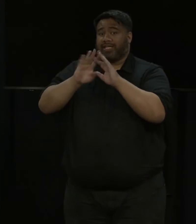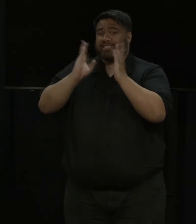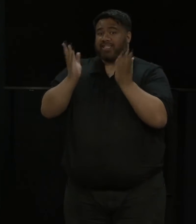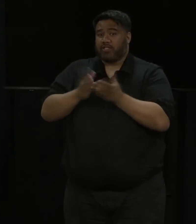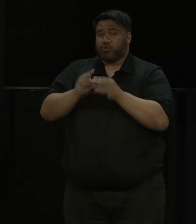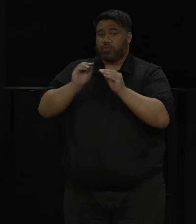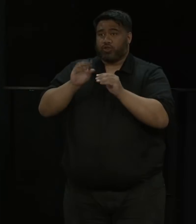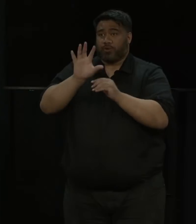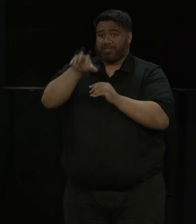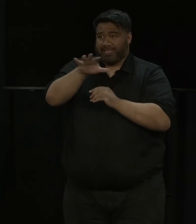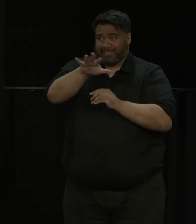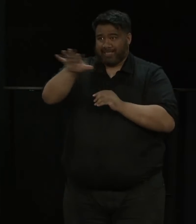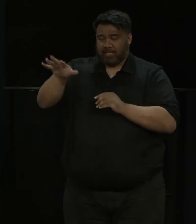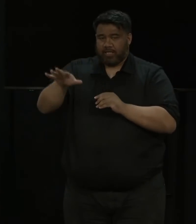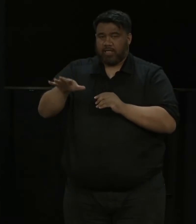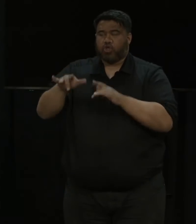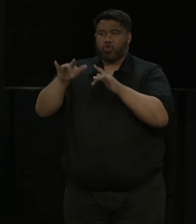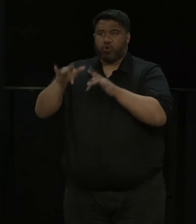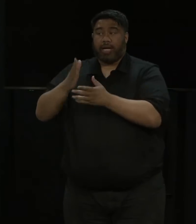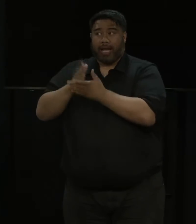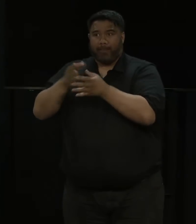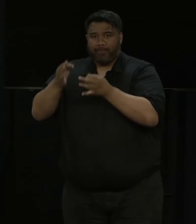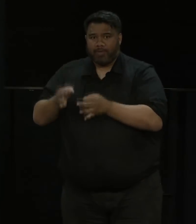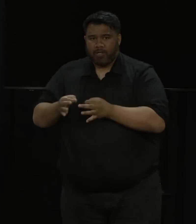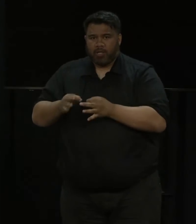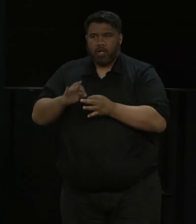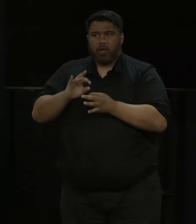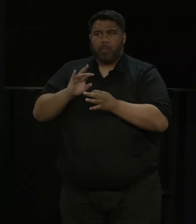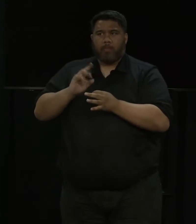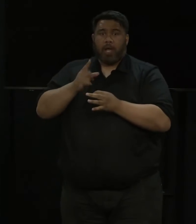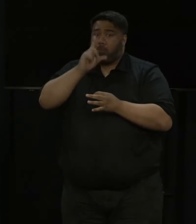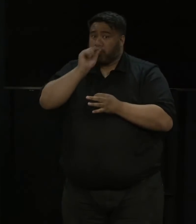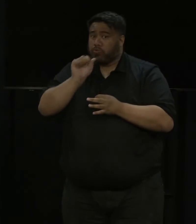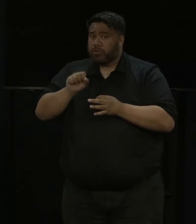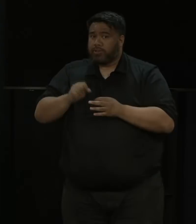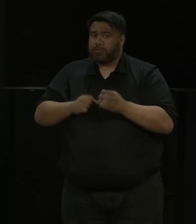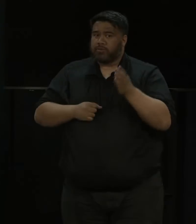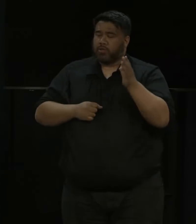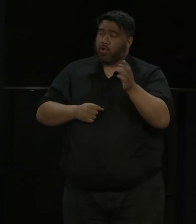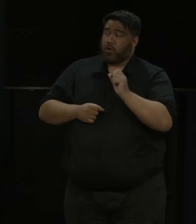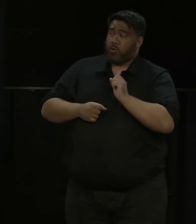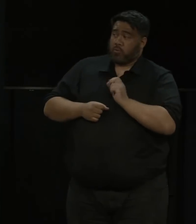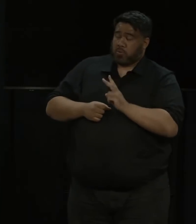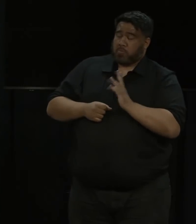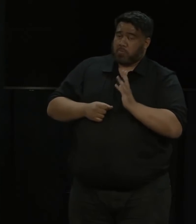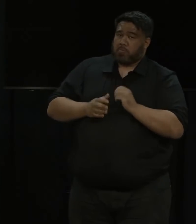live conversation. We have been having that conversation with the international education sector for a while now, we just